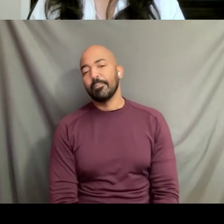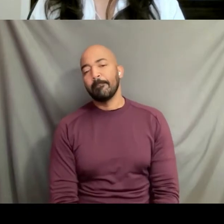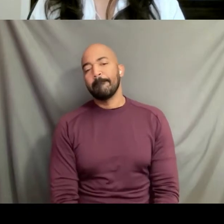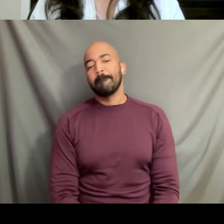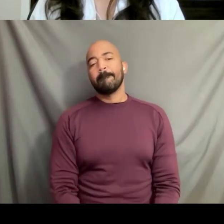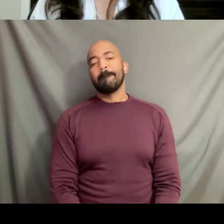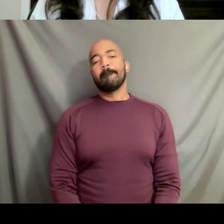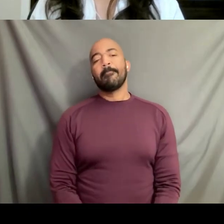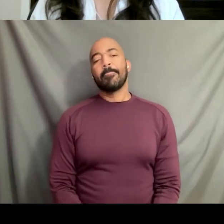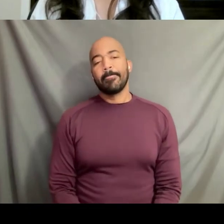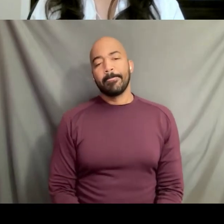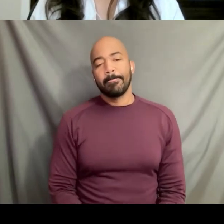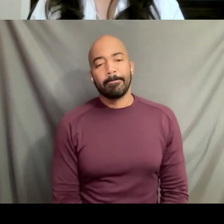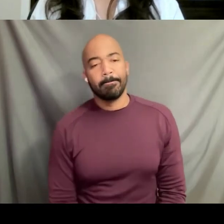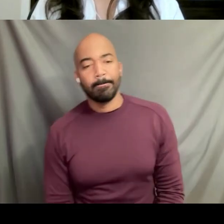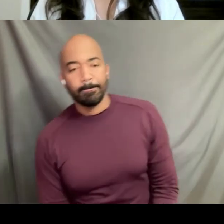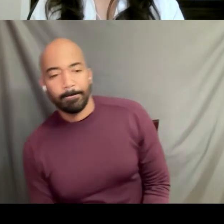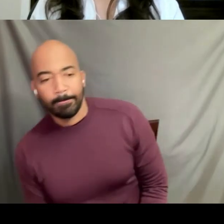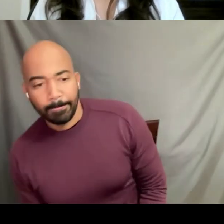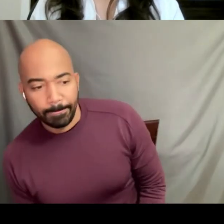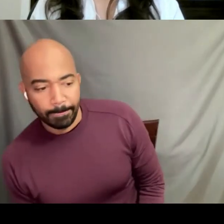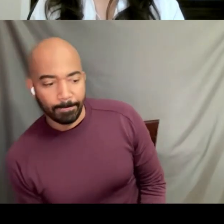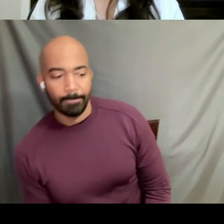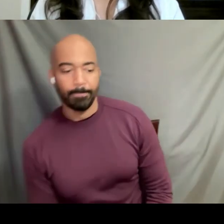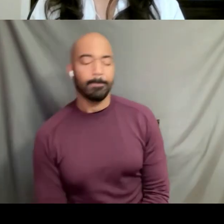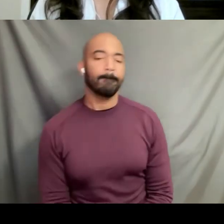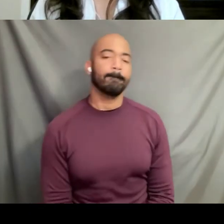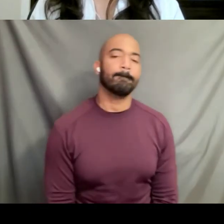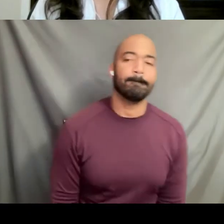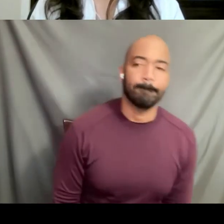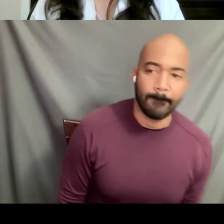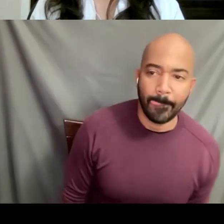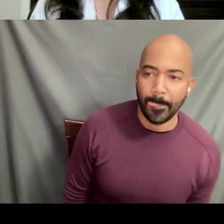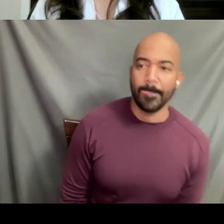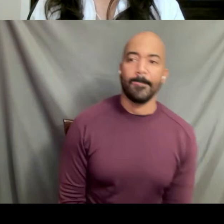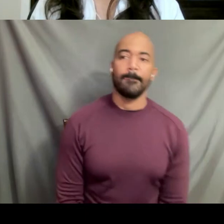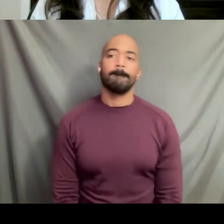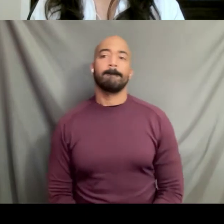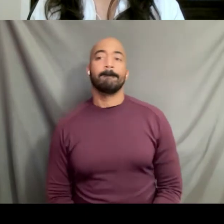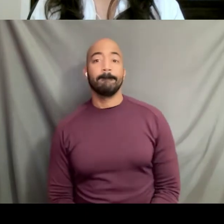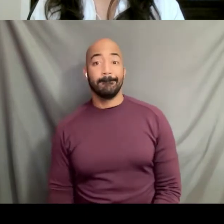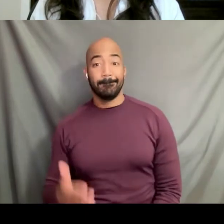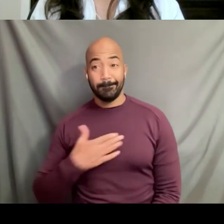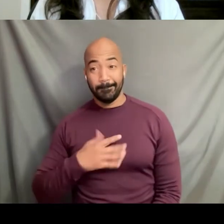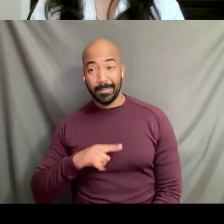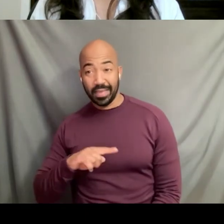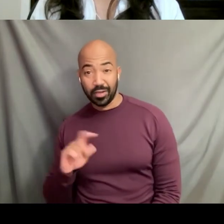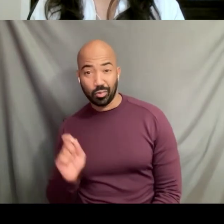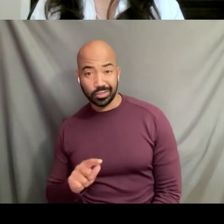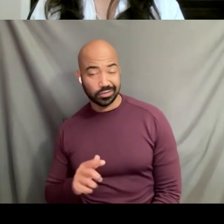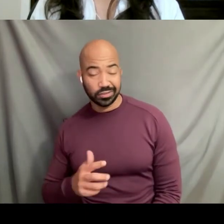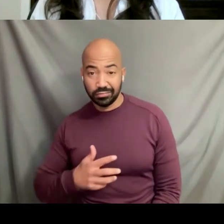So the question I'll ask here again is: Why do we need to pay attention to international students,